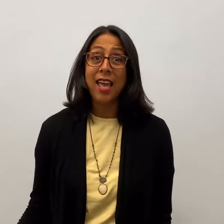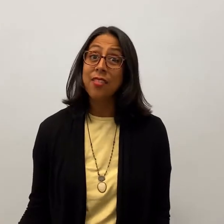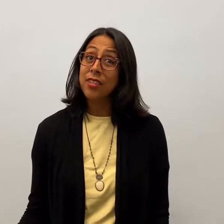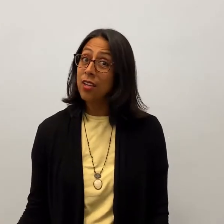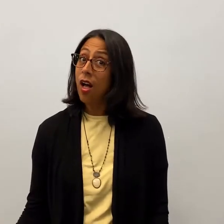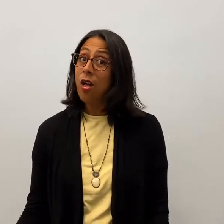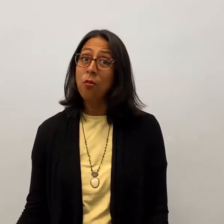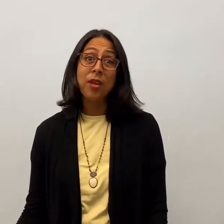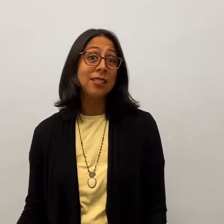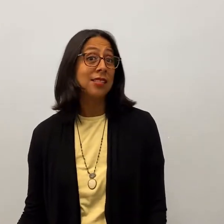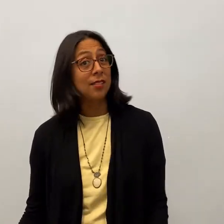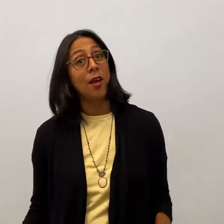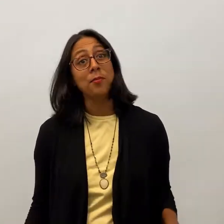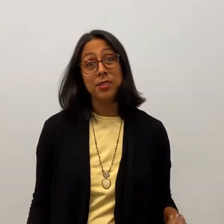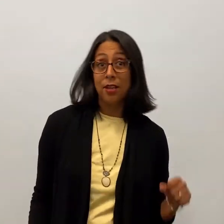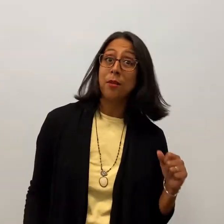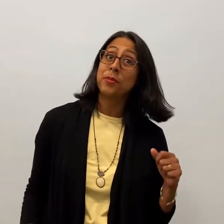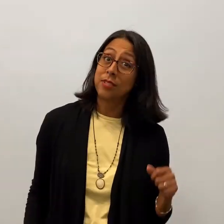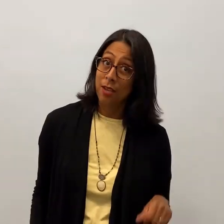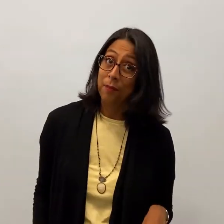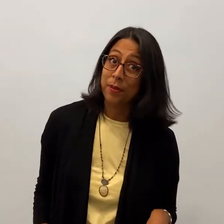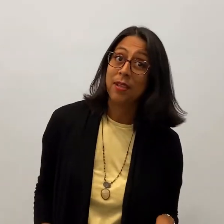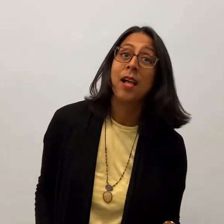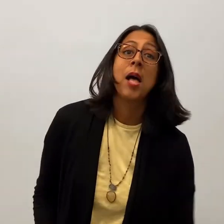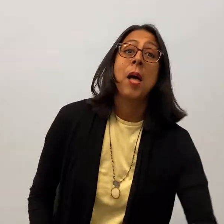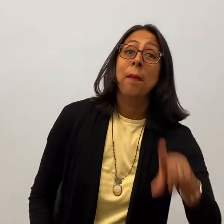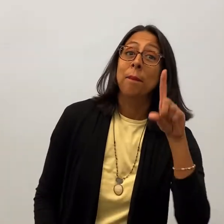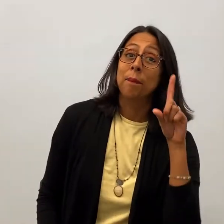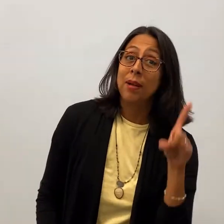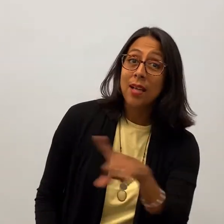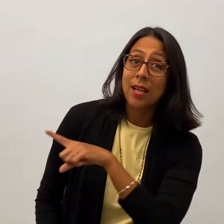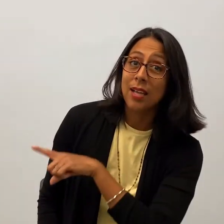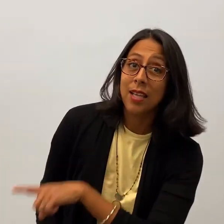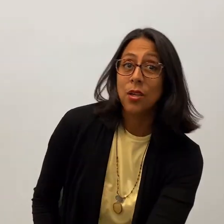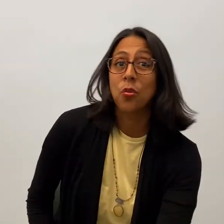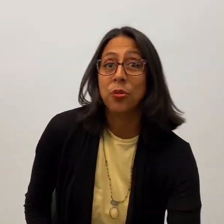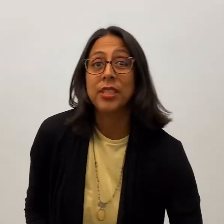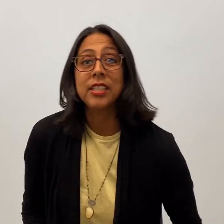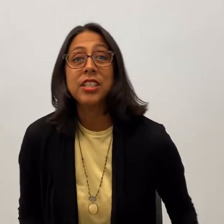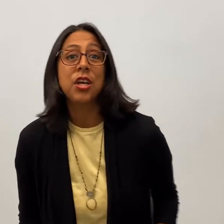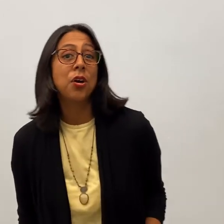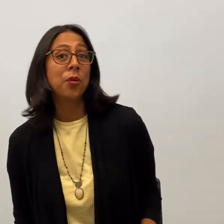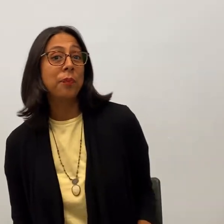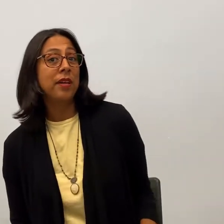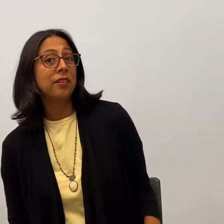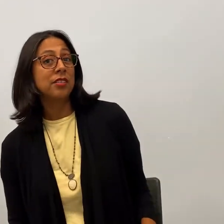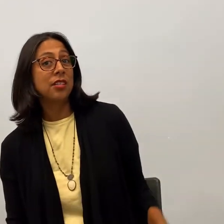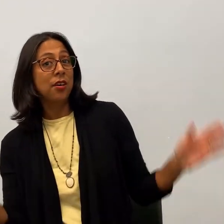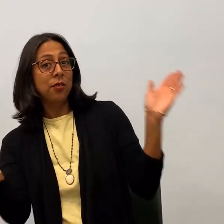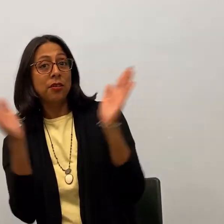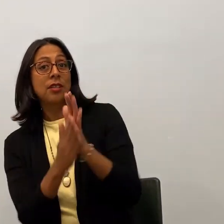And they all went stomp stomp stomp But We know bears go